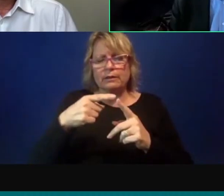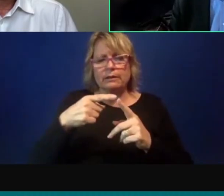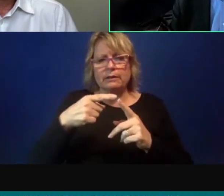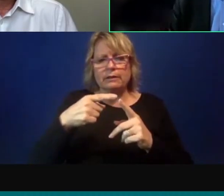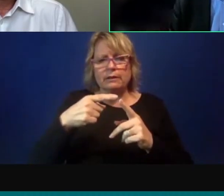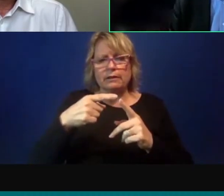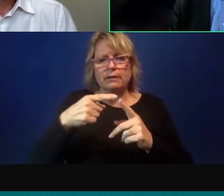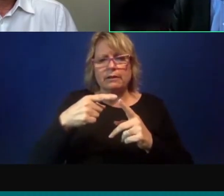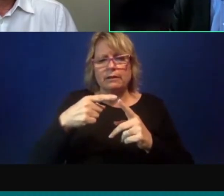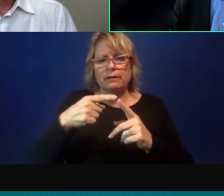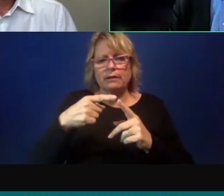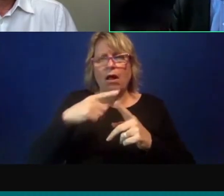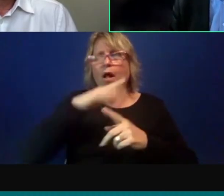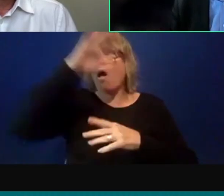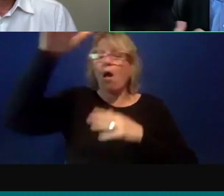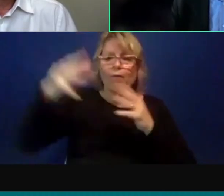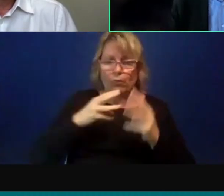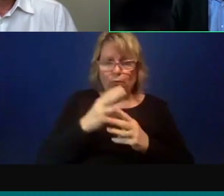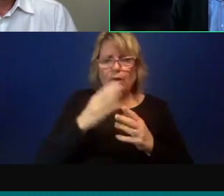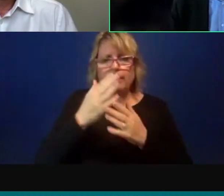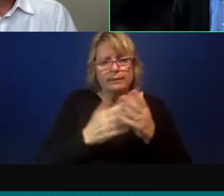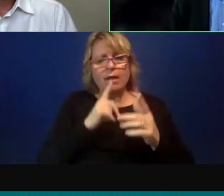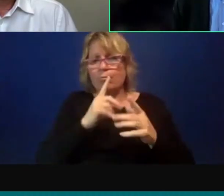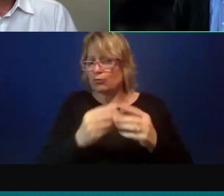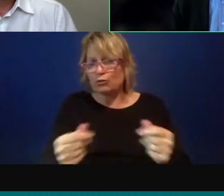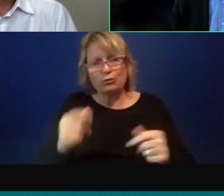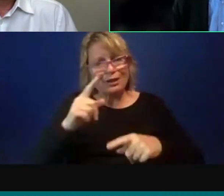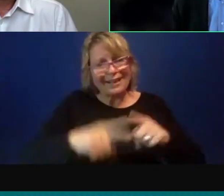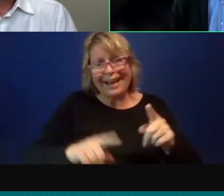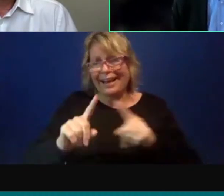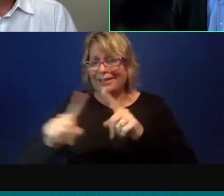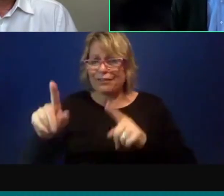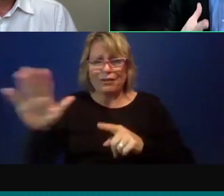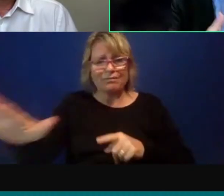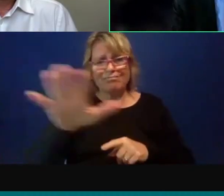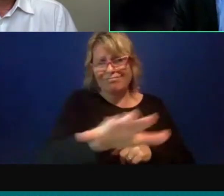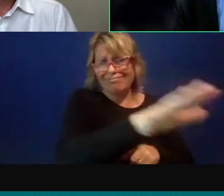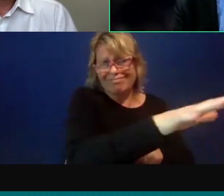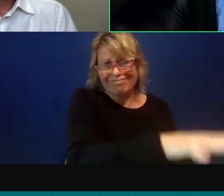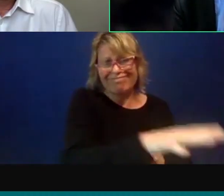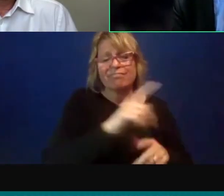However, some solutions can't work in different places. We might have a great solution that can be